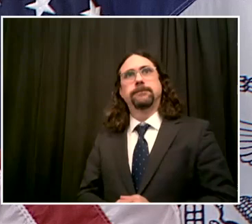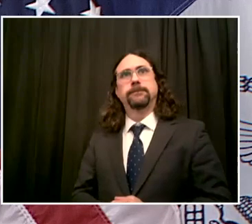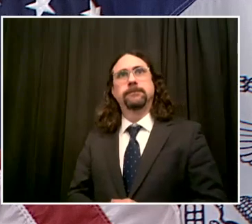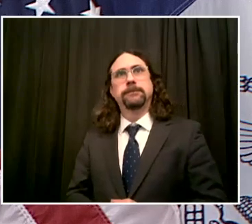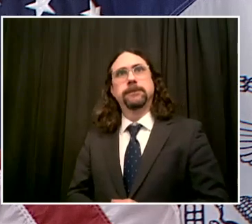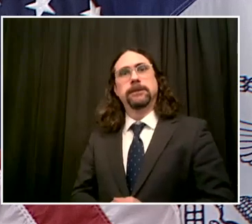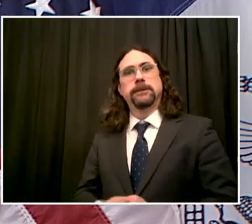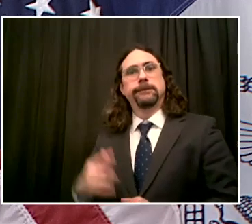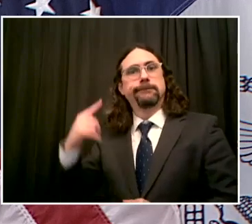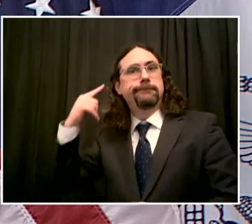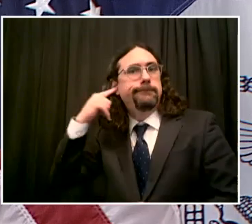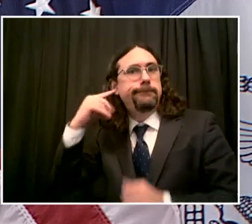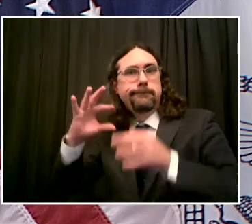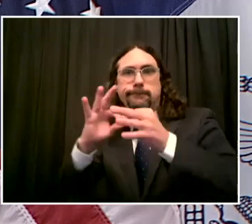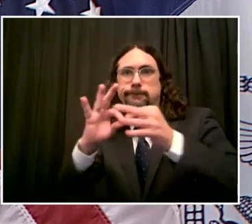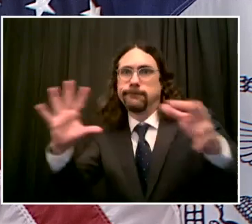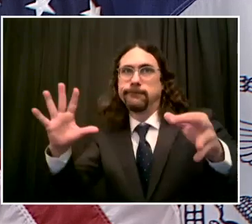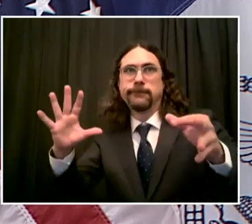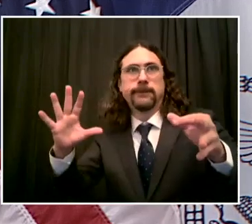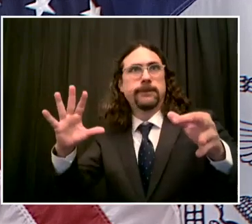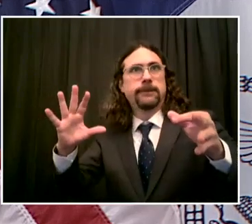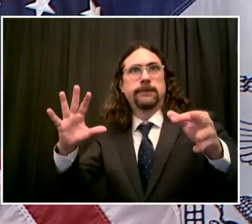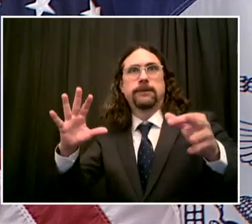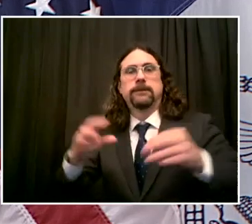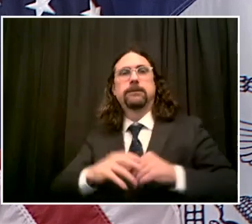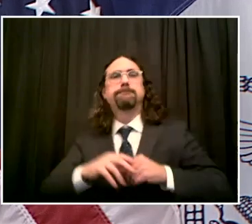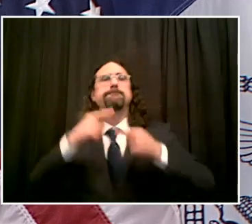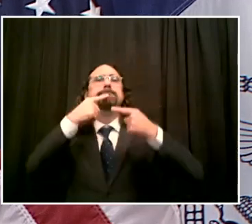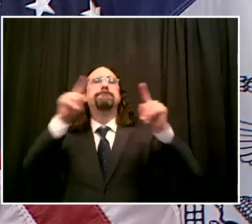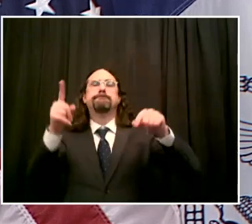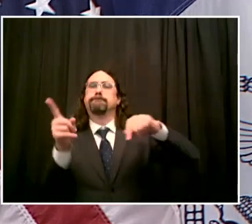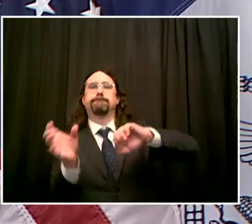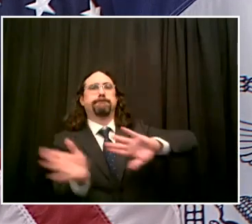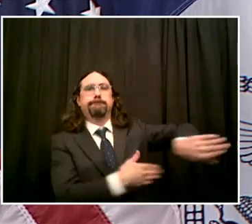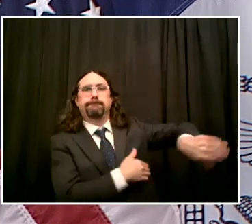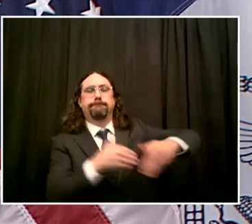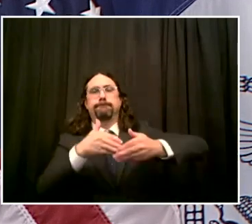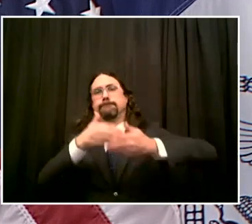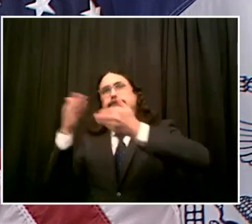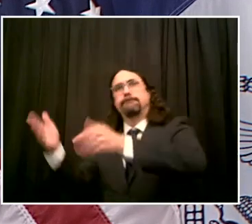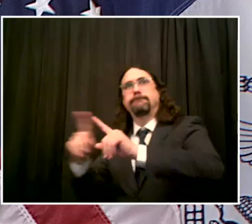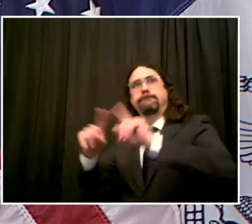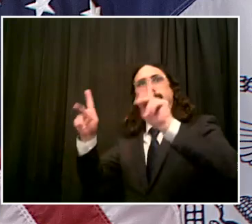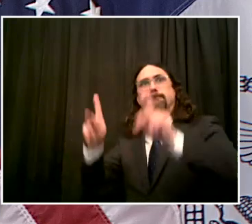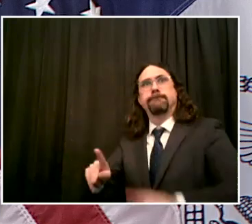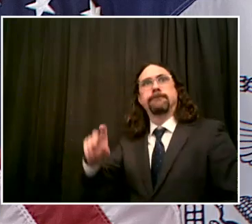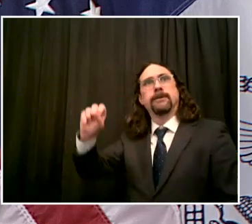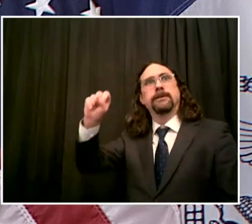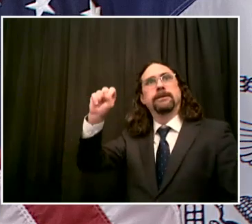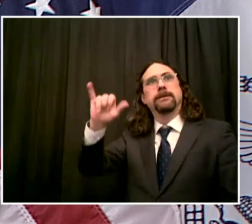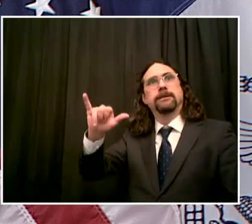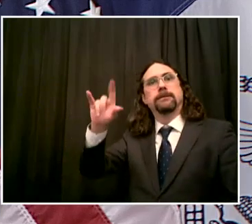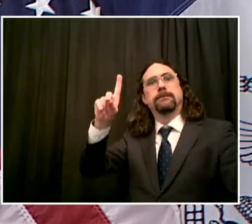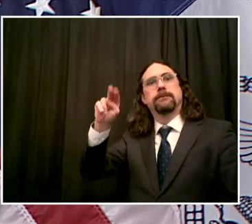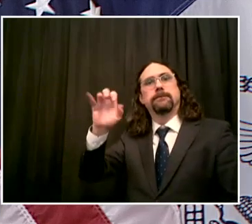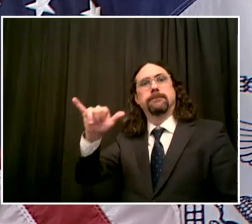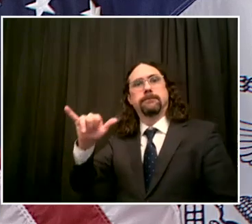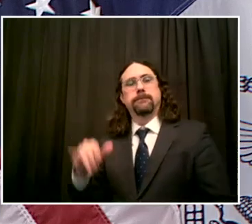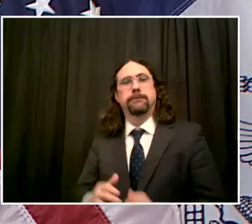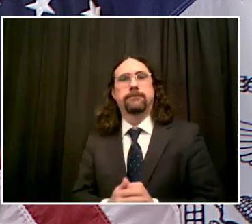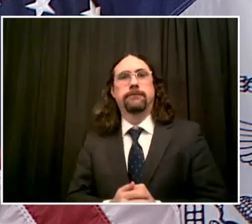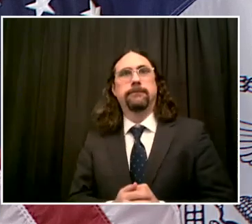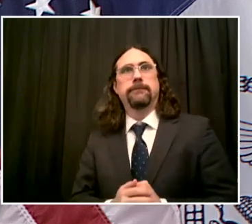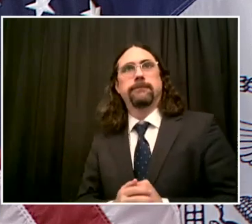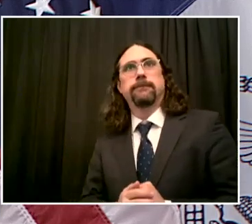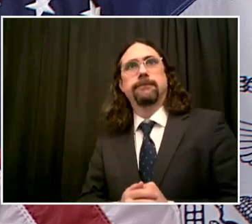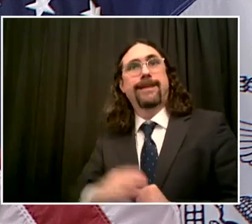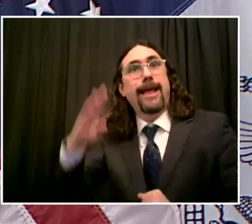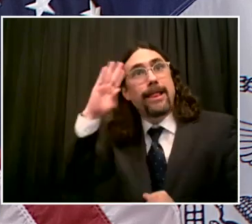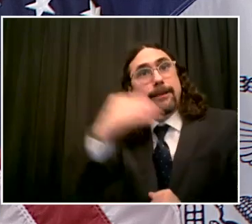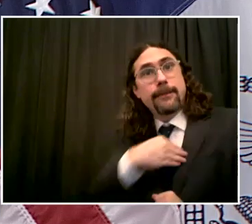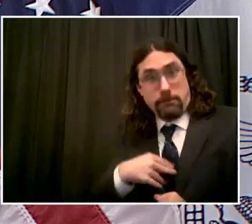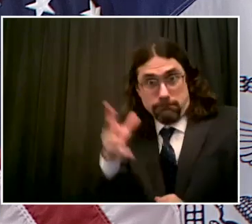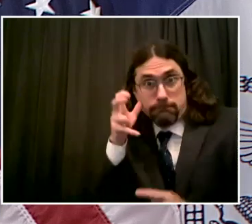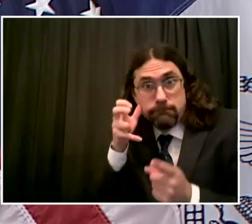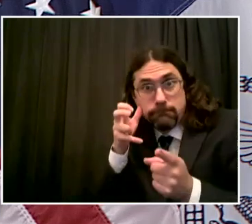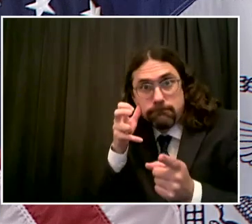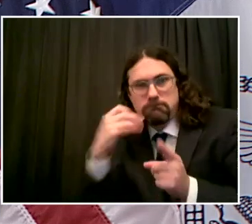SEPARATE THE ISSUES AND GAIN